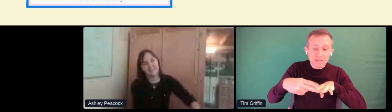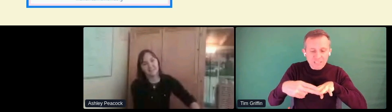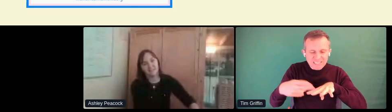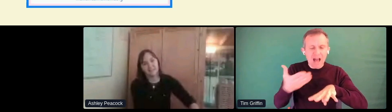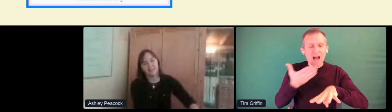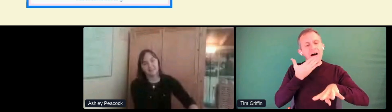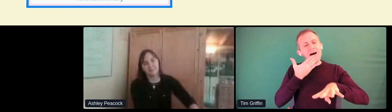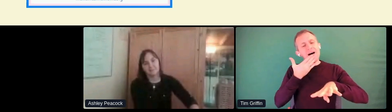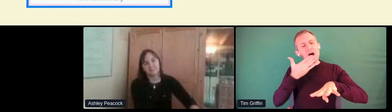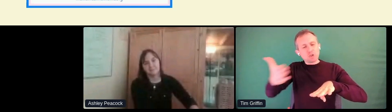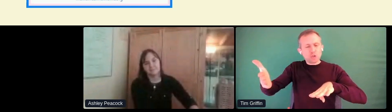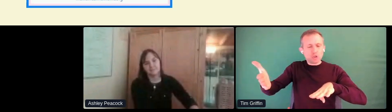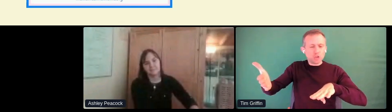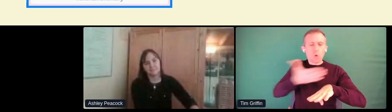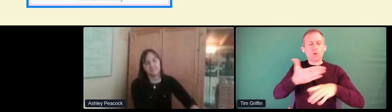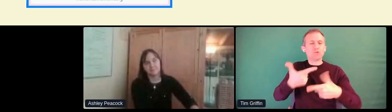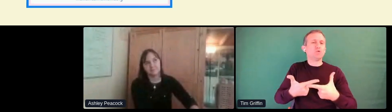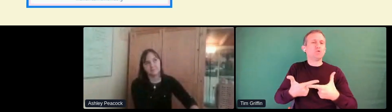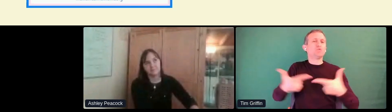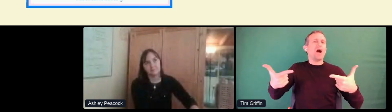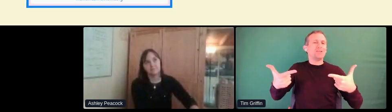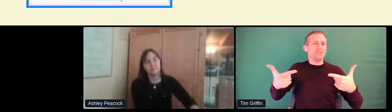It has an impact on your ability to cope with